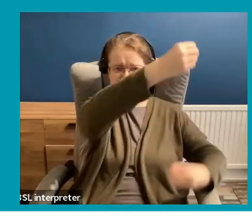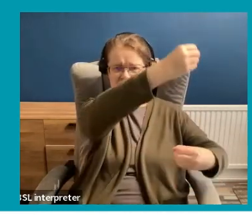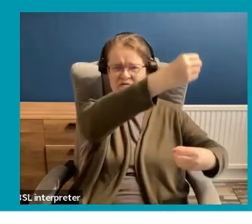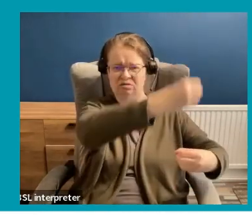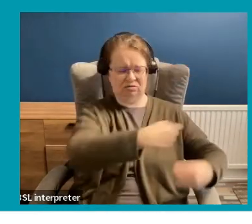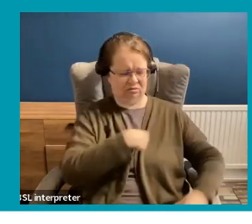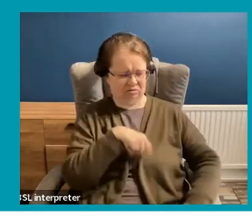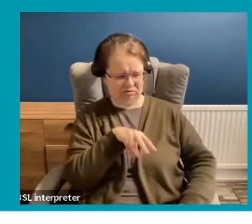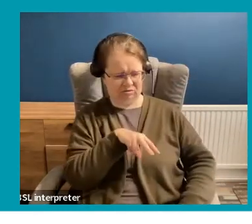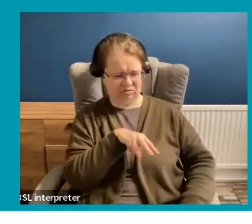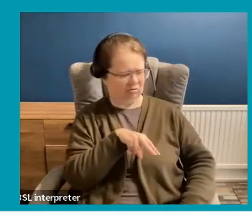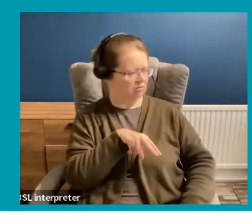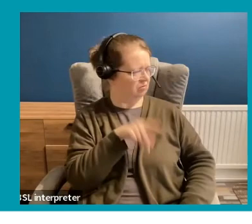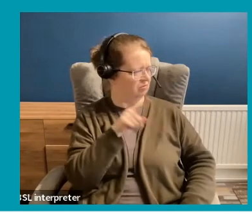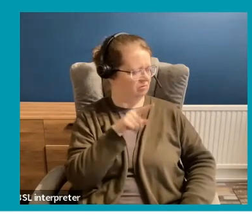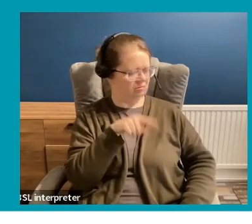I looked at it and I was like, that is interesting.